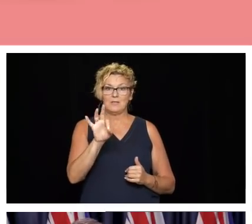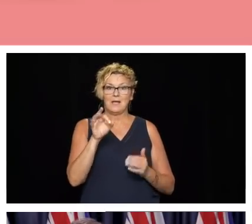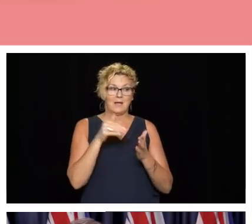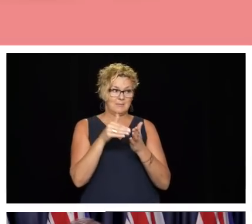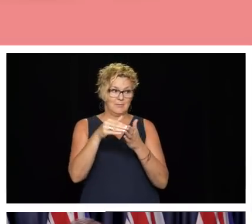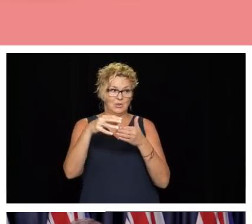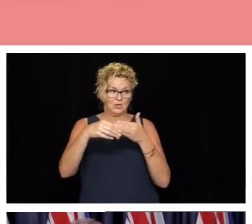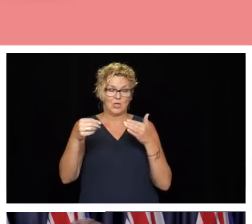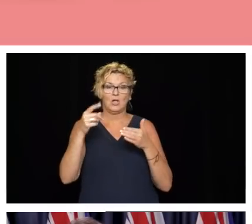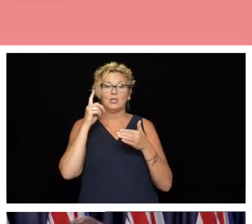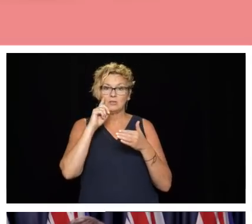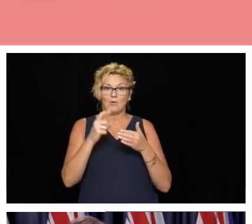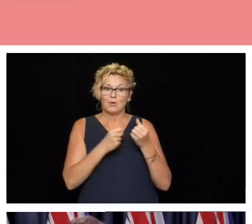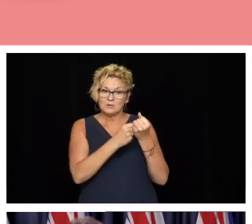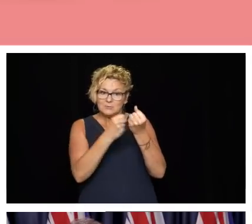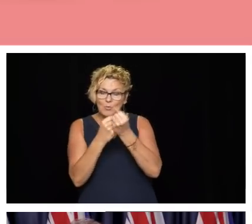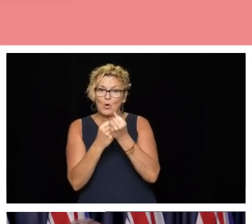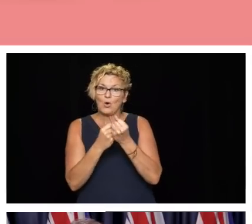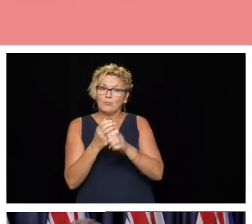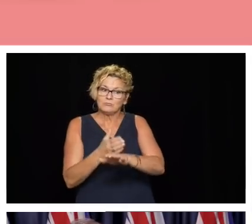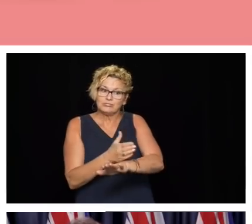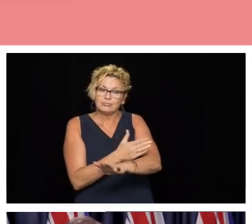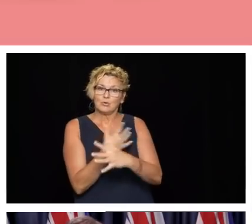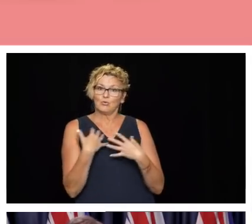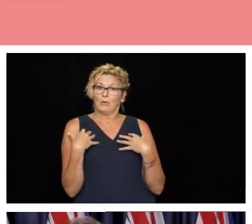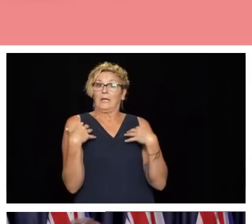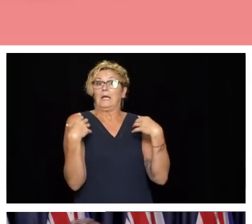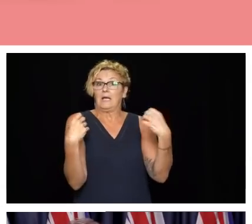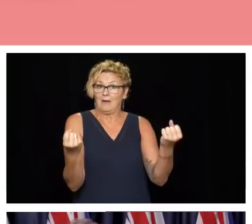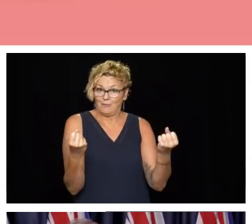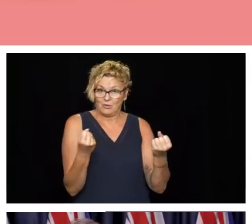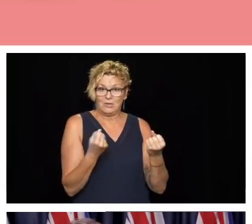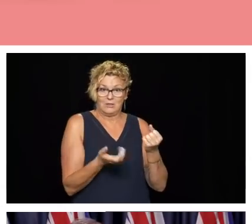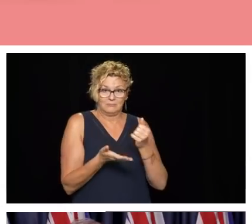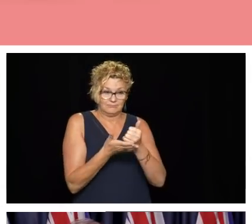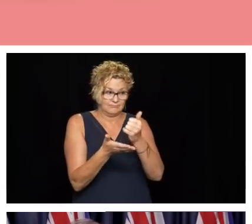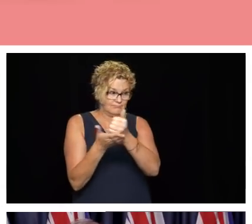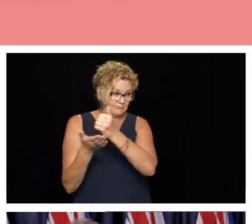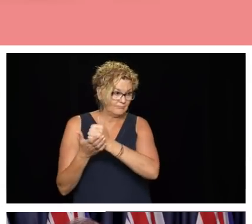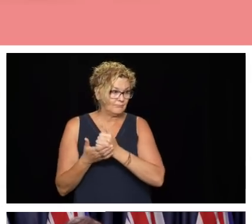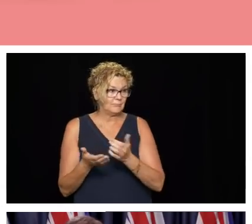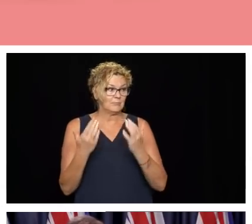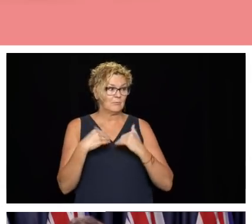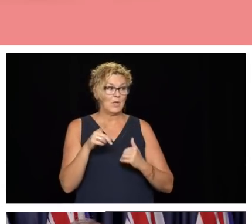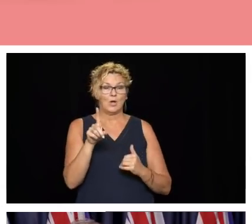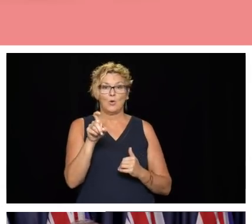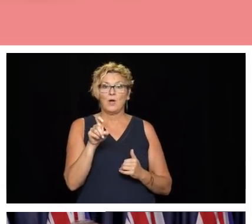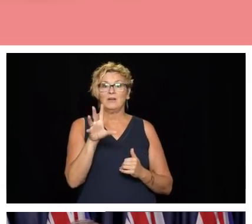to respond to the healthcare requirements of COVID-19. This includes 374 million for public health measures, 416.6 million for community and